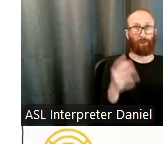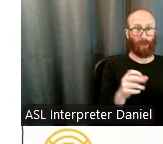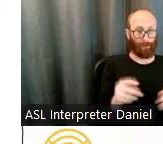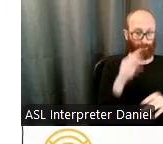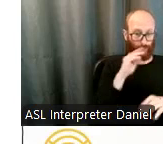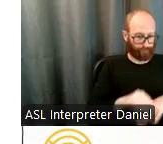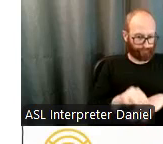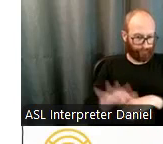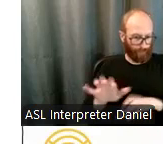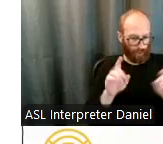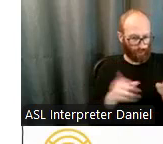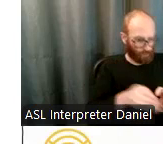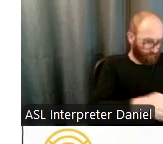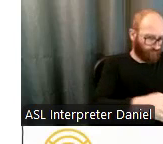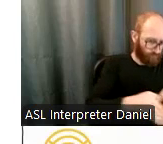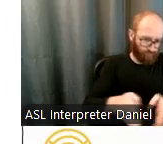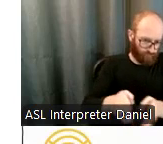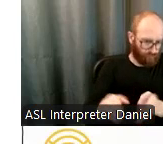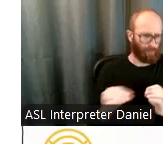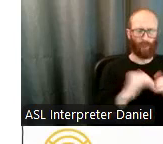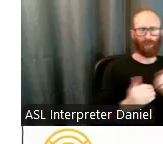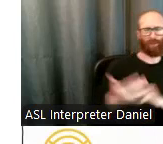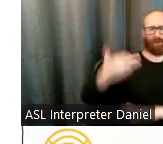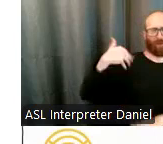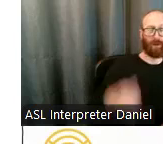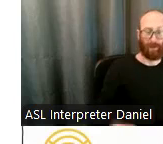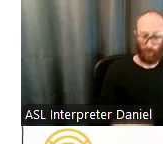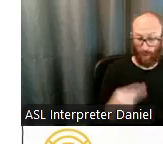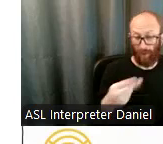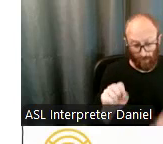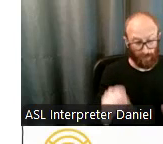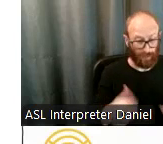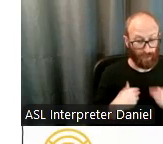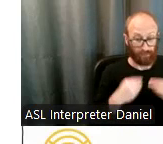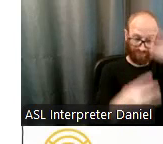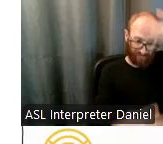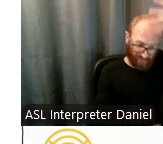be a lot of options when they get to High School. This is where the high school and